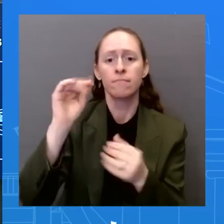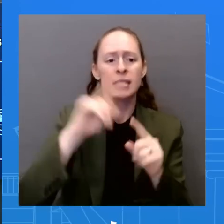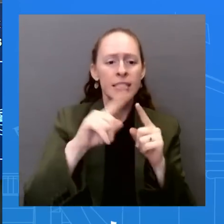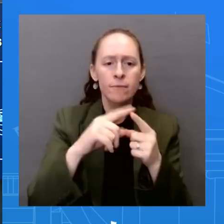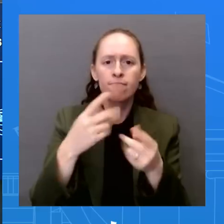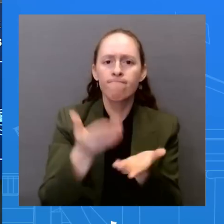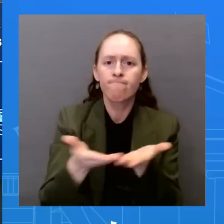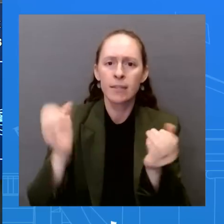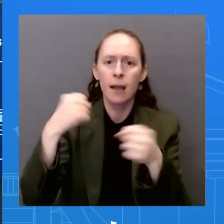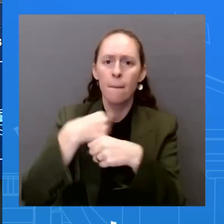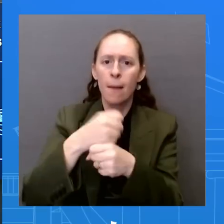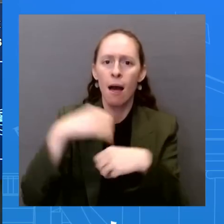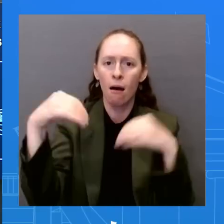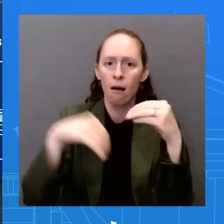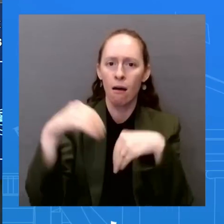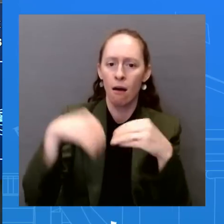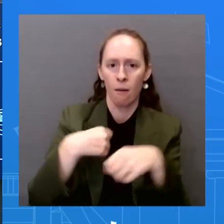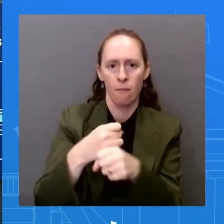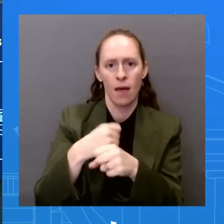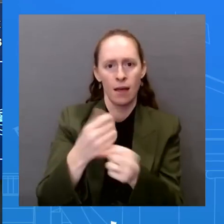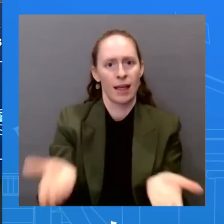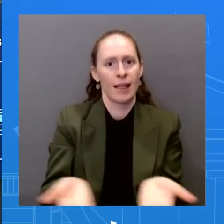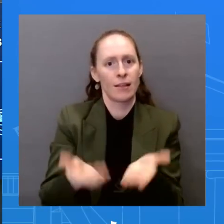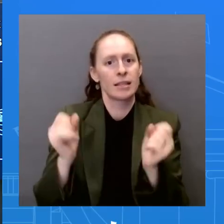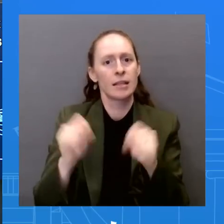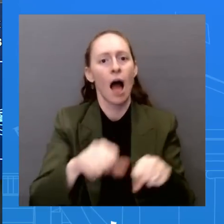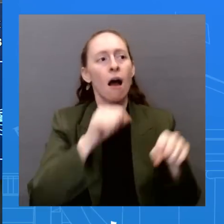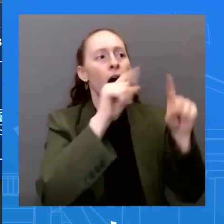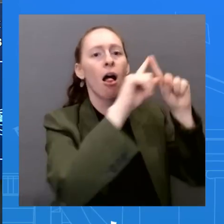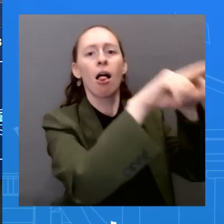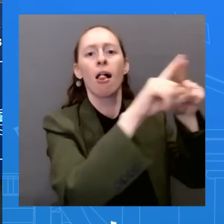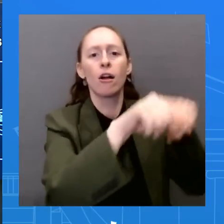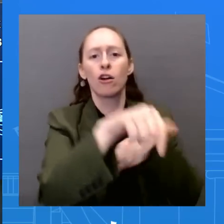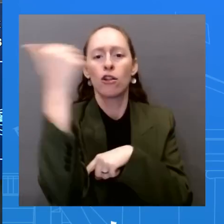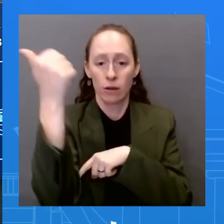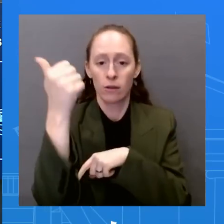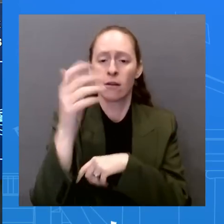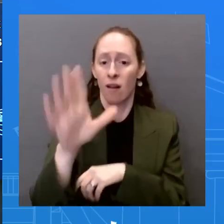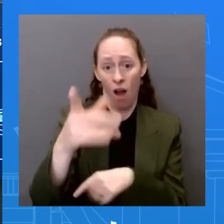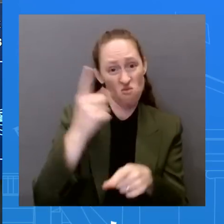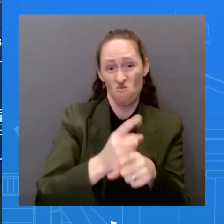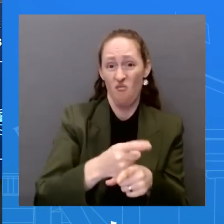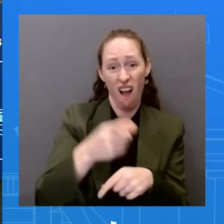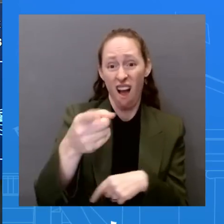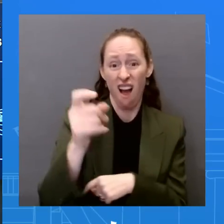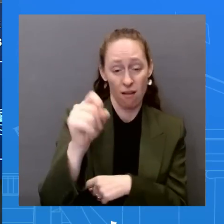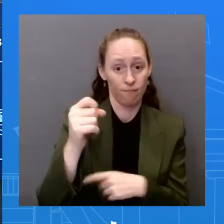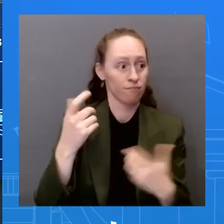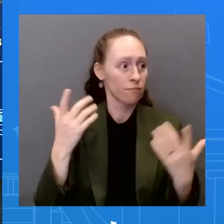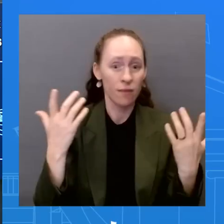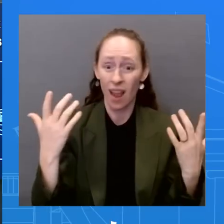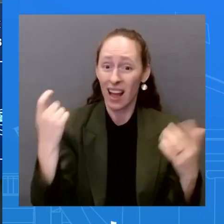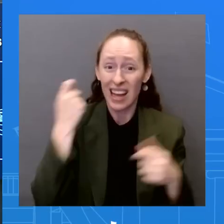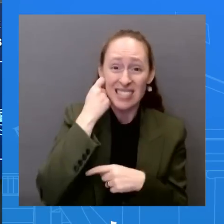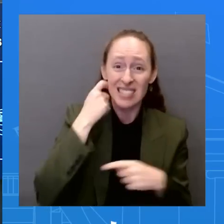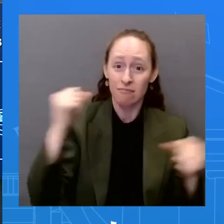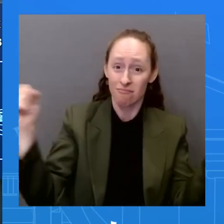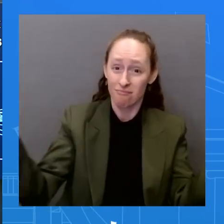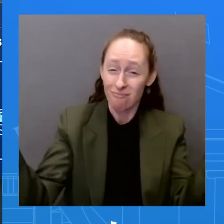I think Bob just told you about a couple of really large ones that have been, frankly, wildly successful with thousands of vaccines that went to the community.